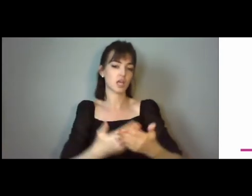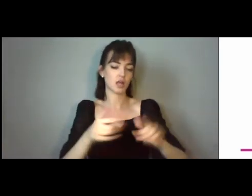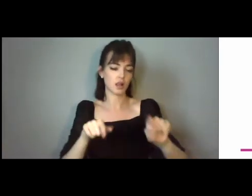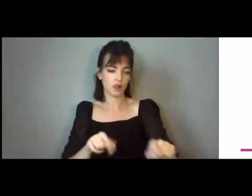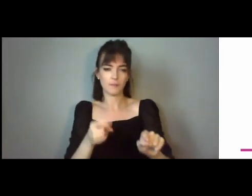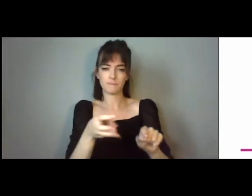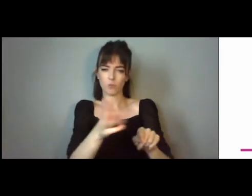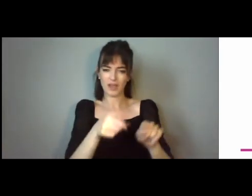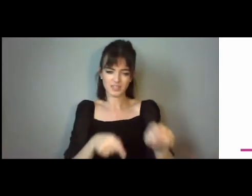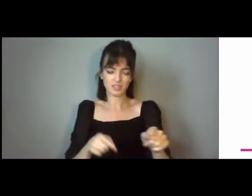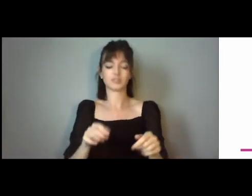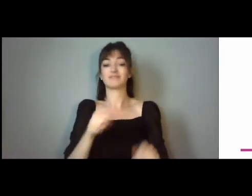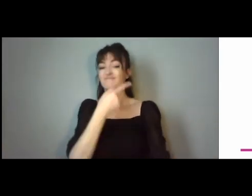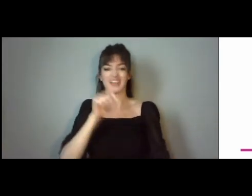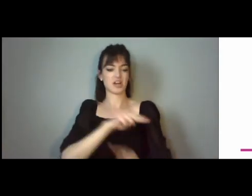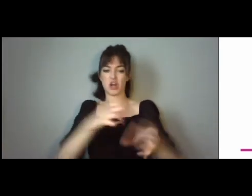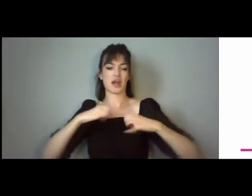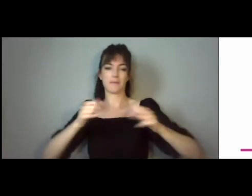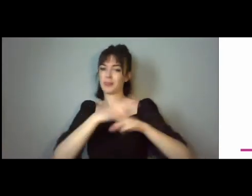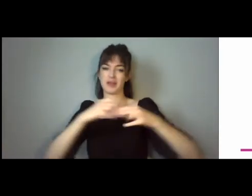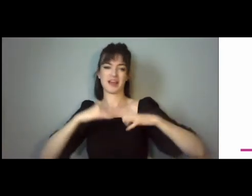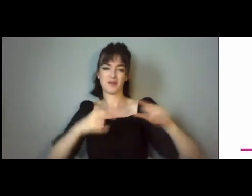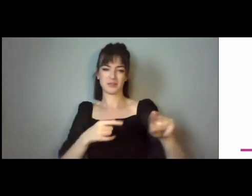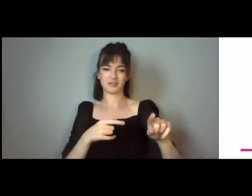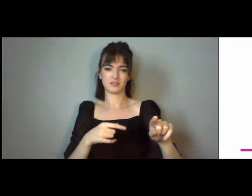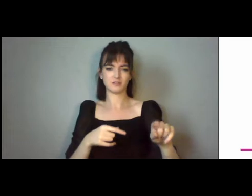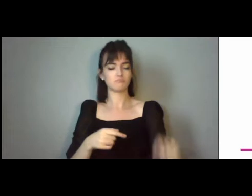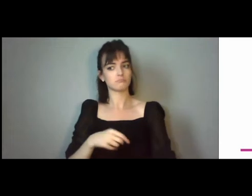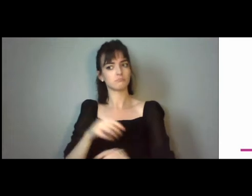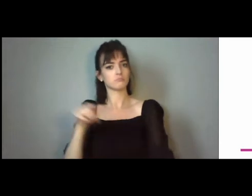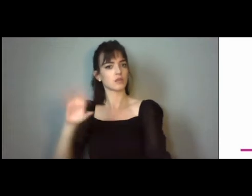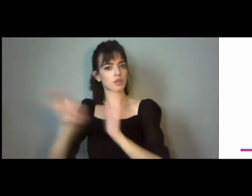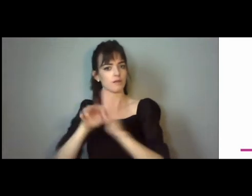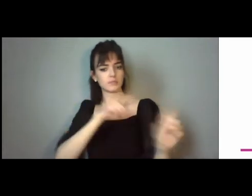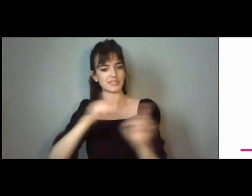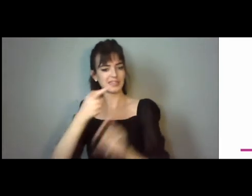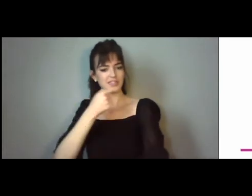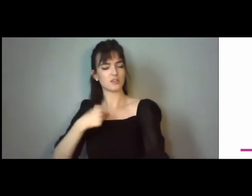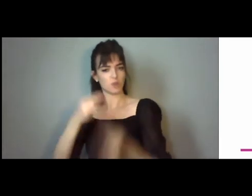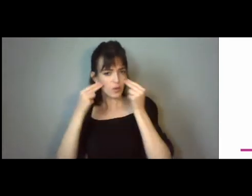viewed as being necessary to protect those people with disabilities who were viewed as incapable